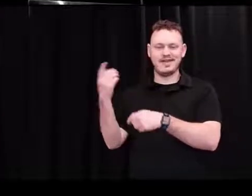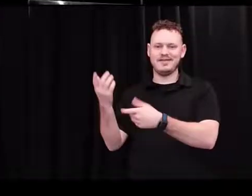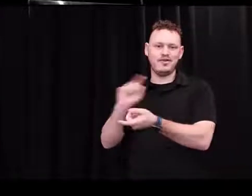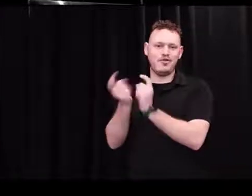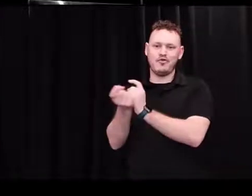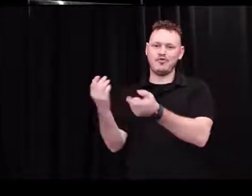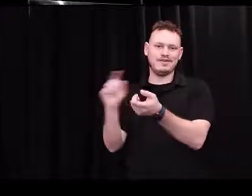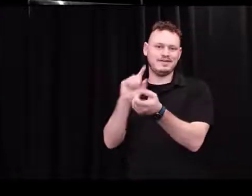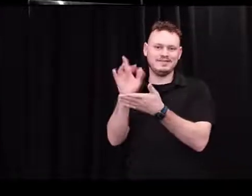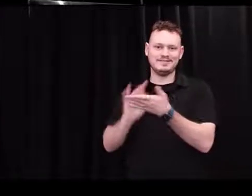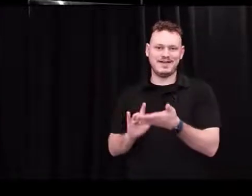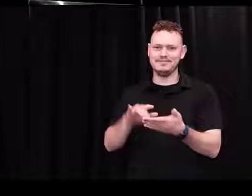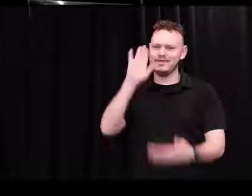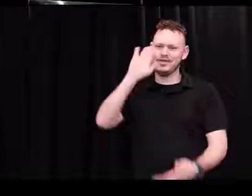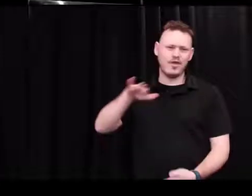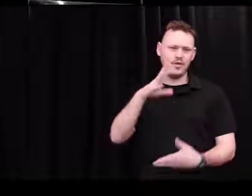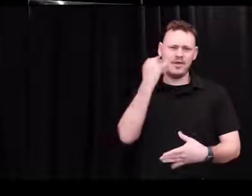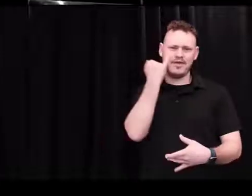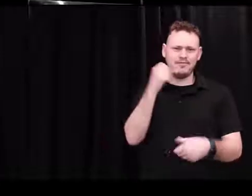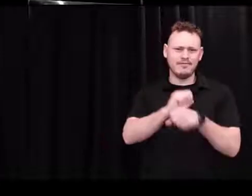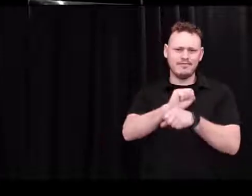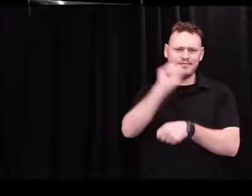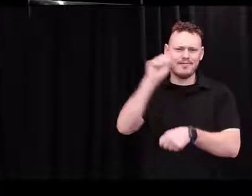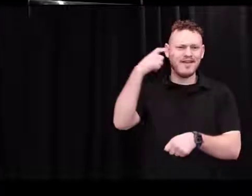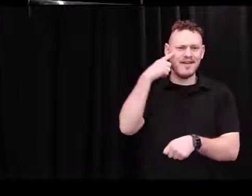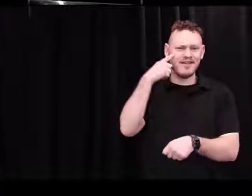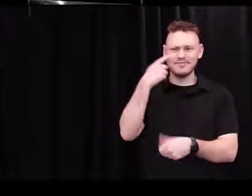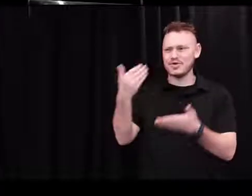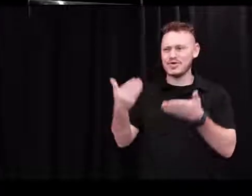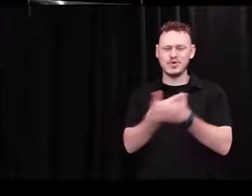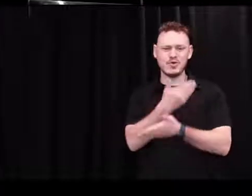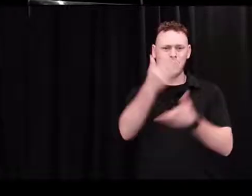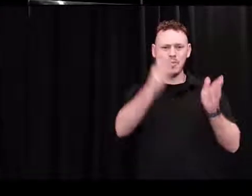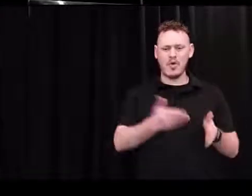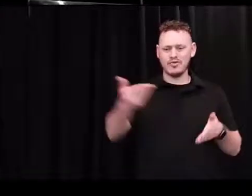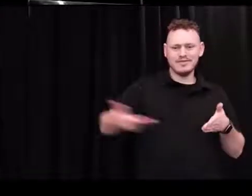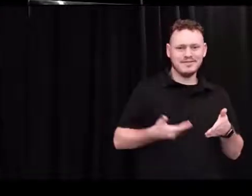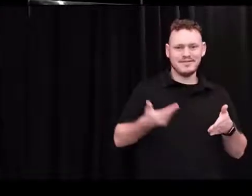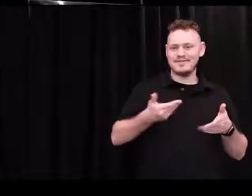as a new person comes into the agency they want to make the website over all over again, and that